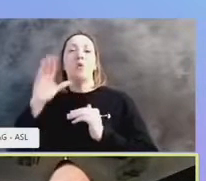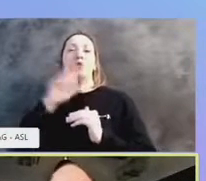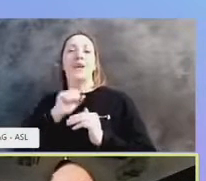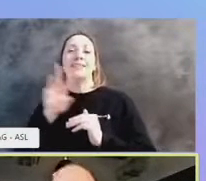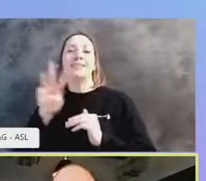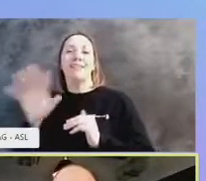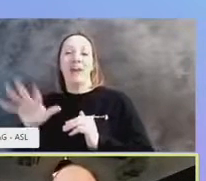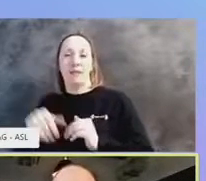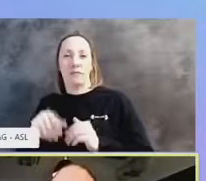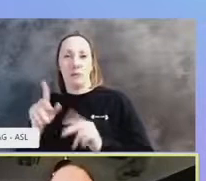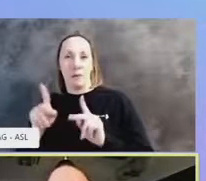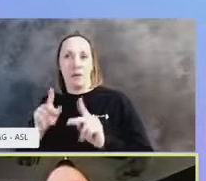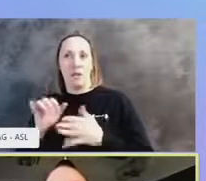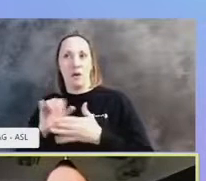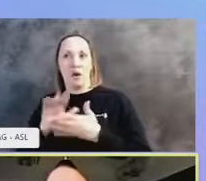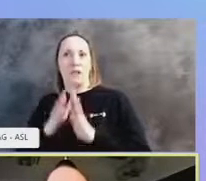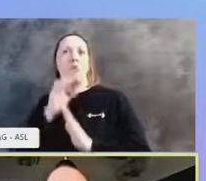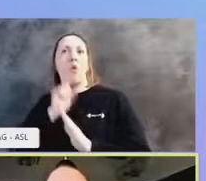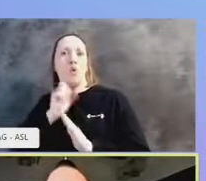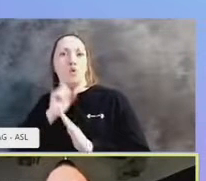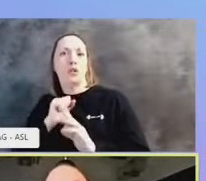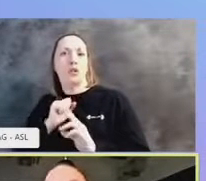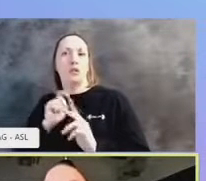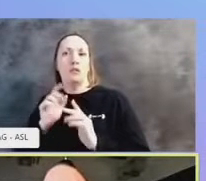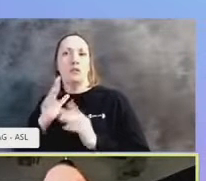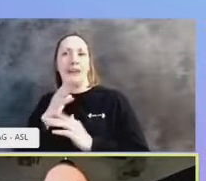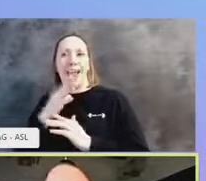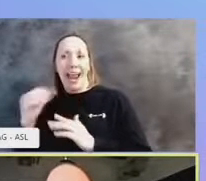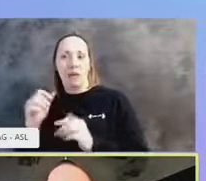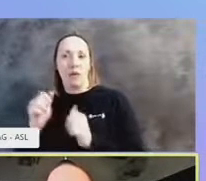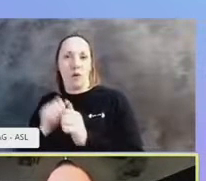significant group here when we look at people that are over the age of 65, when account